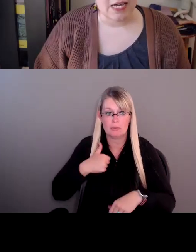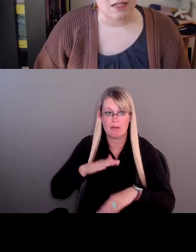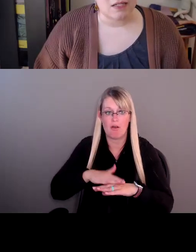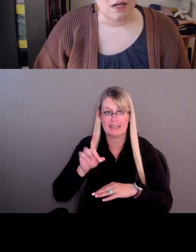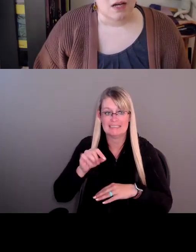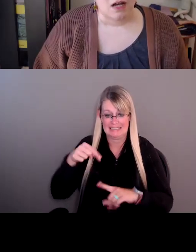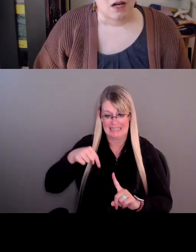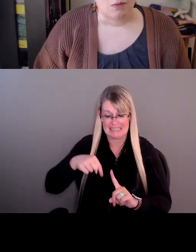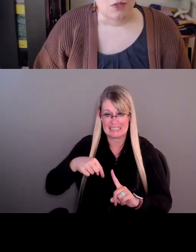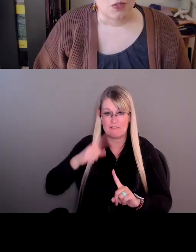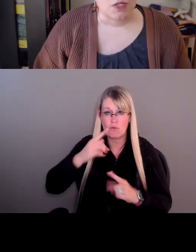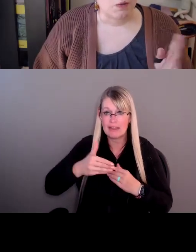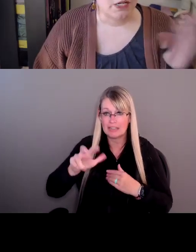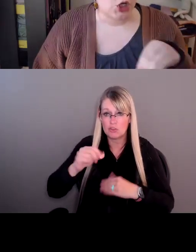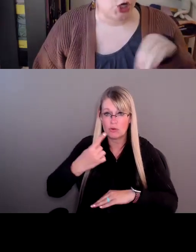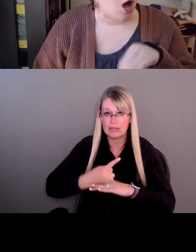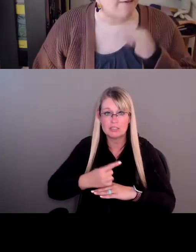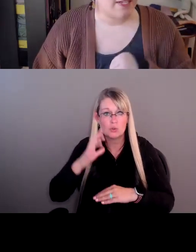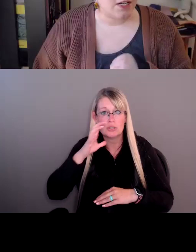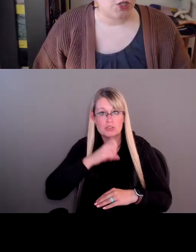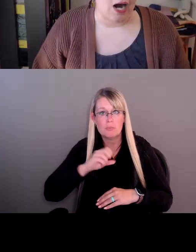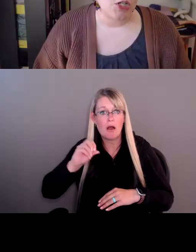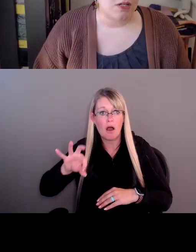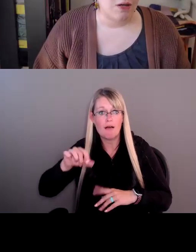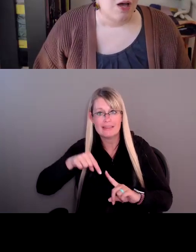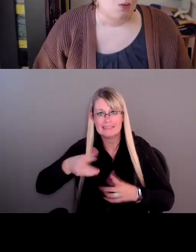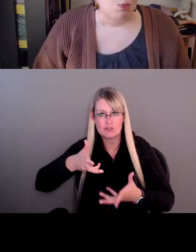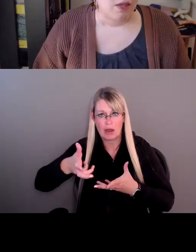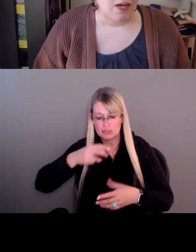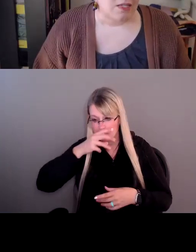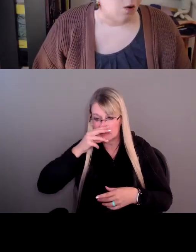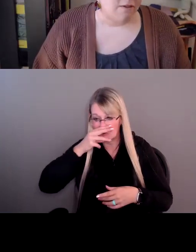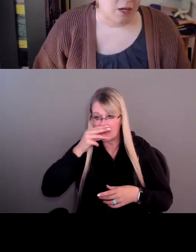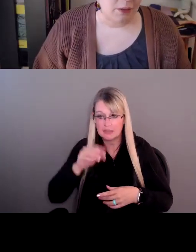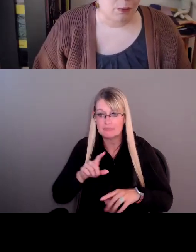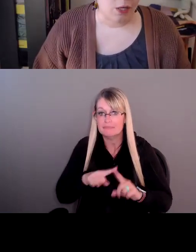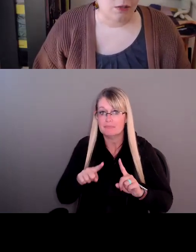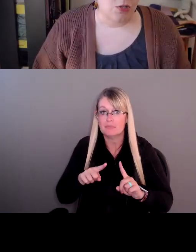days to presumably turn off this interaction, but that's how often I pay my mortgage,